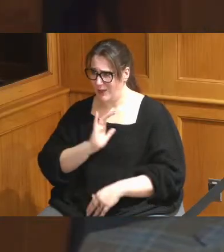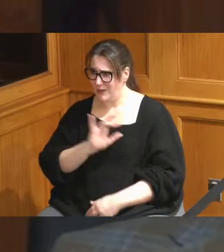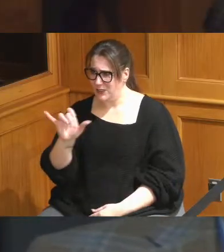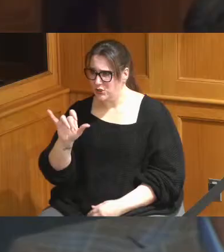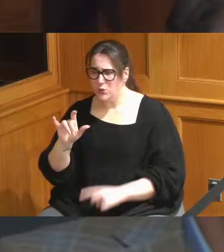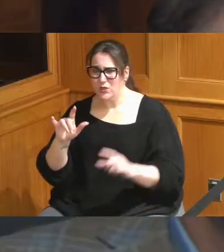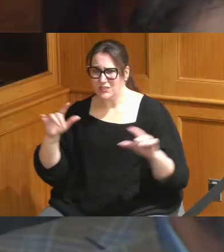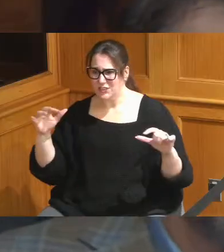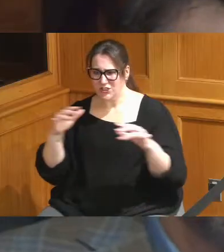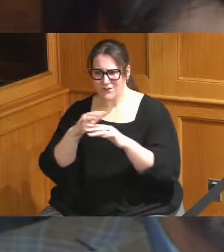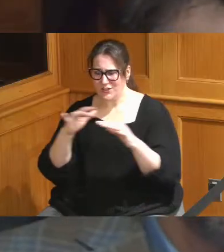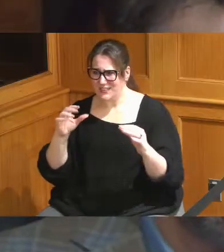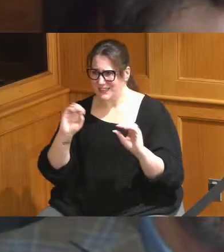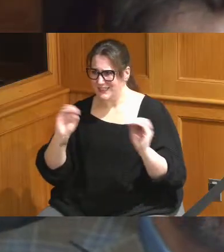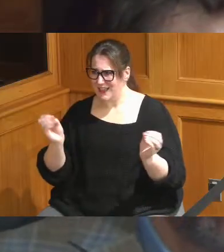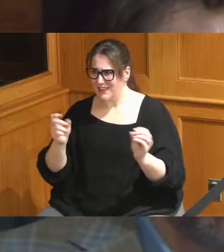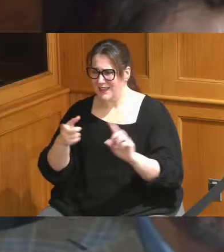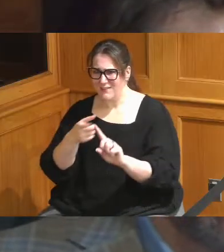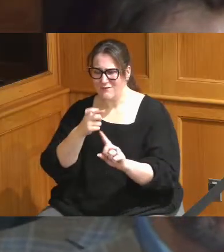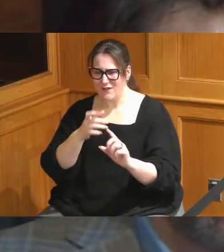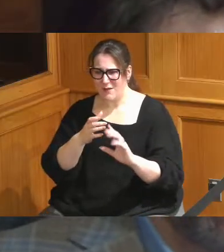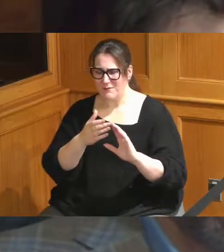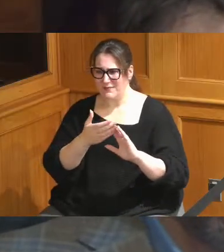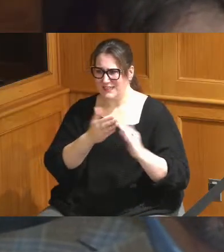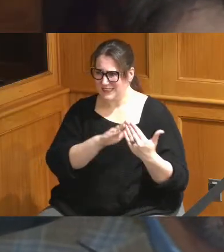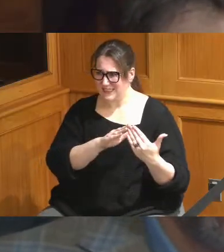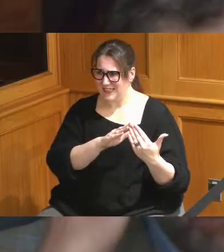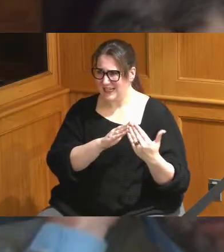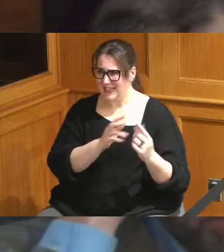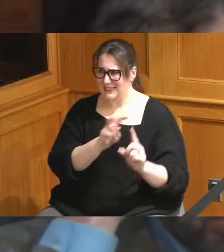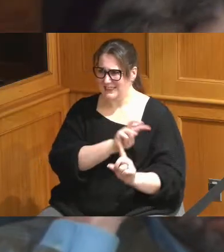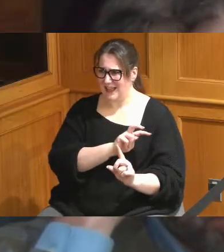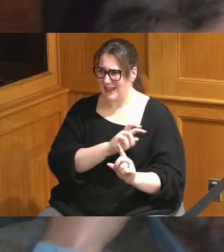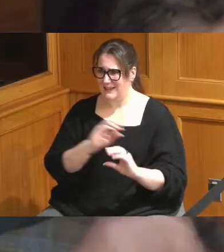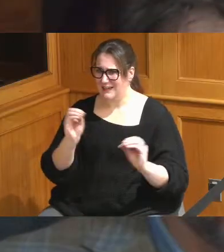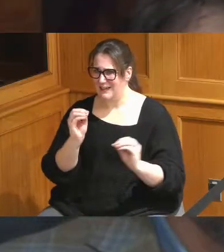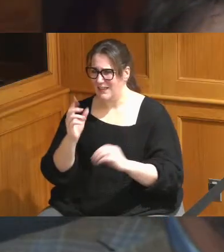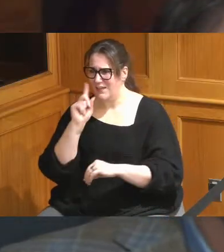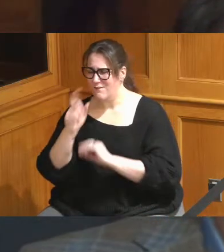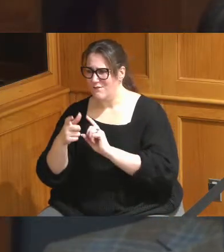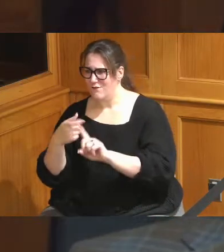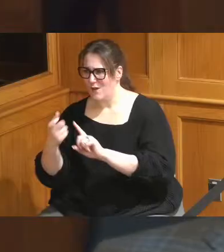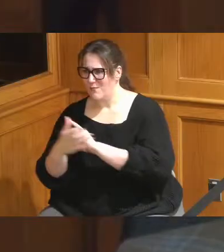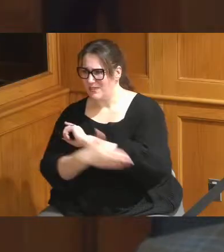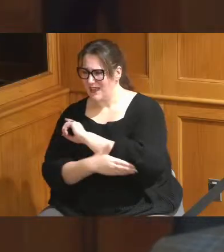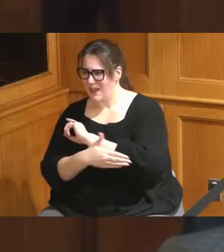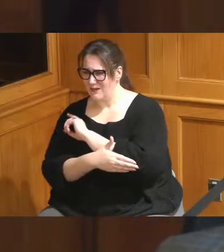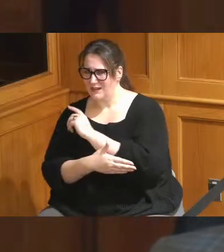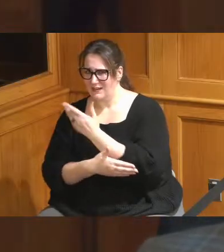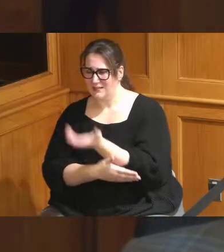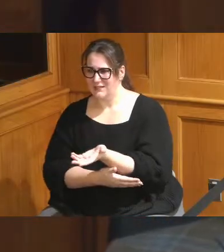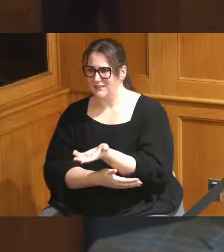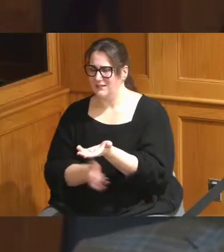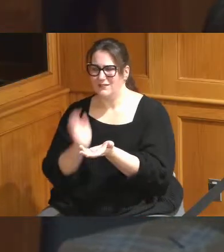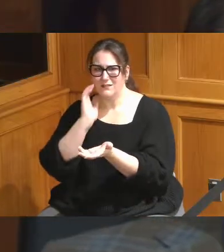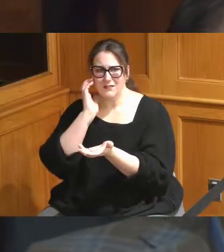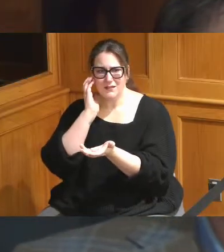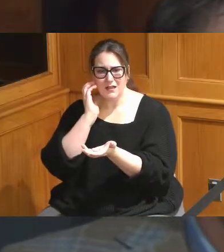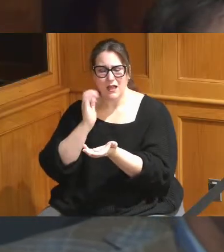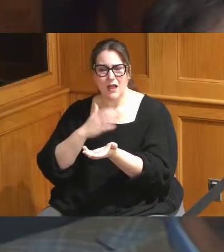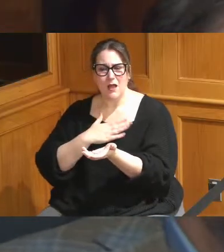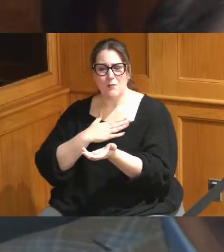except from the city side, none from the county side. the other thing I have tried to put my arms